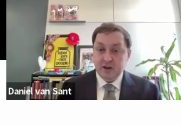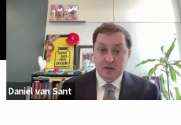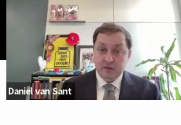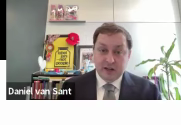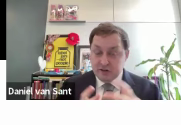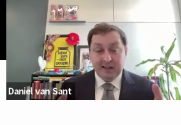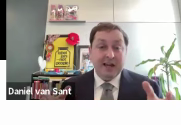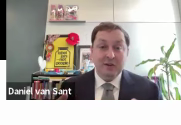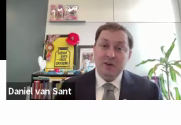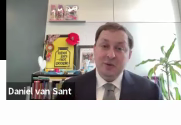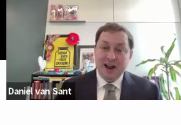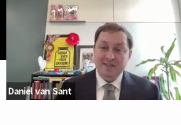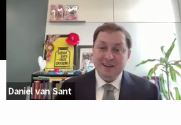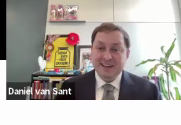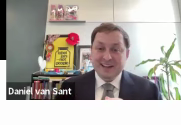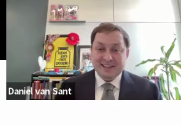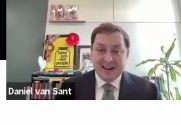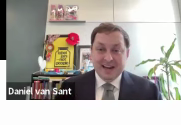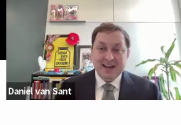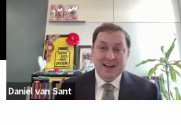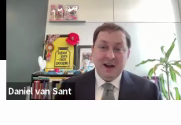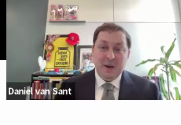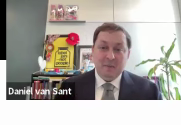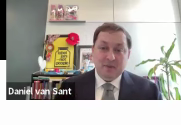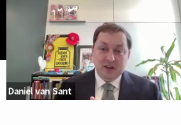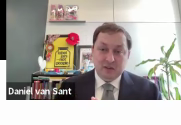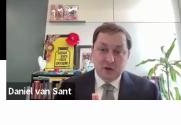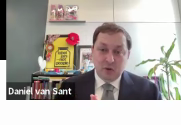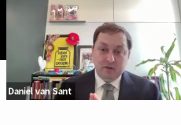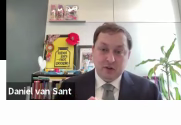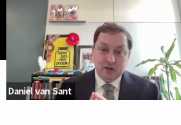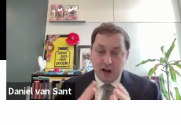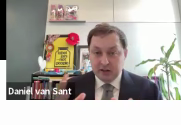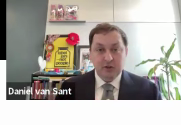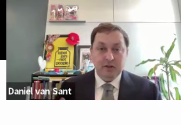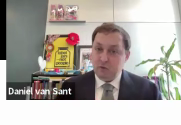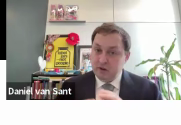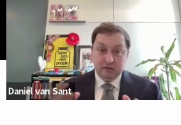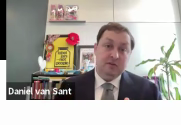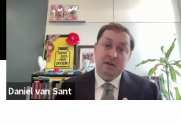in conversations like the one that we're having today. And so if you're not including those voices,